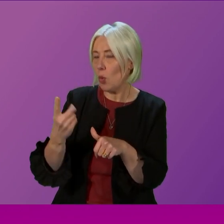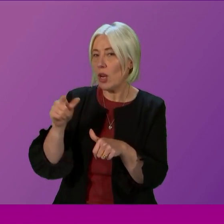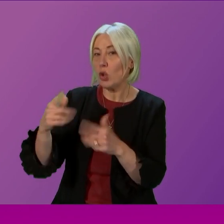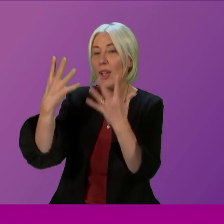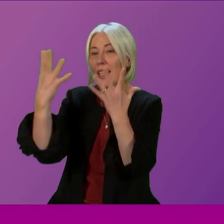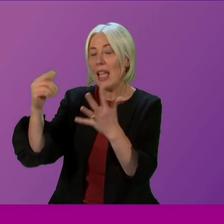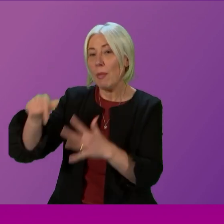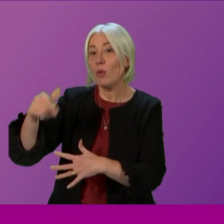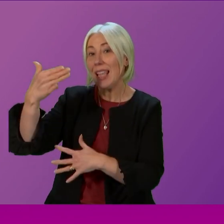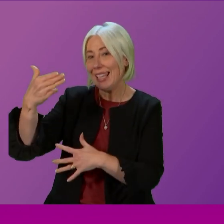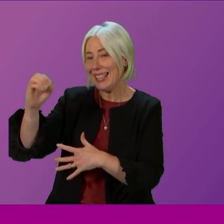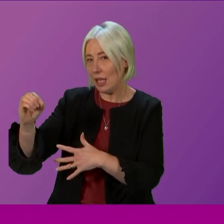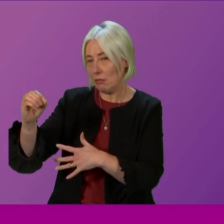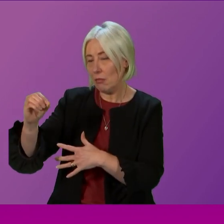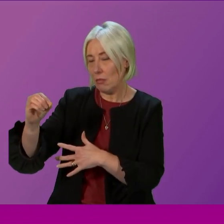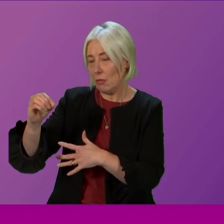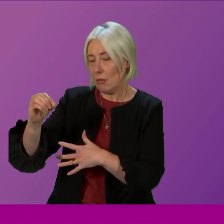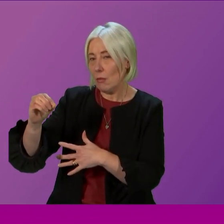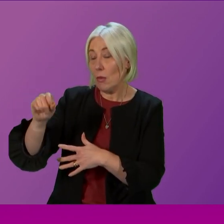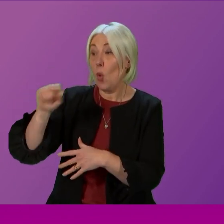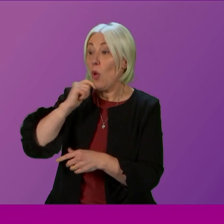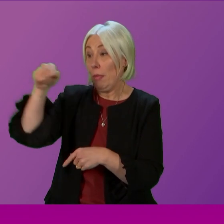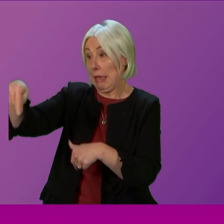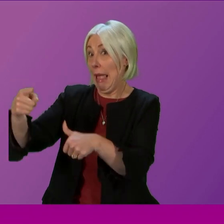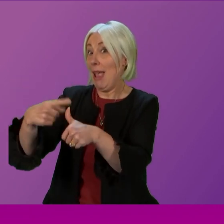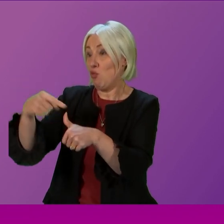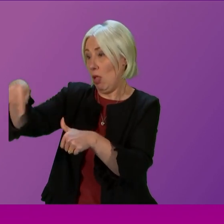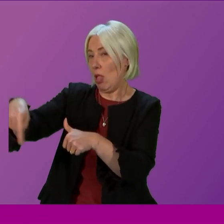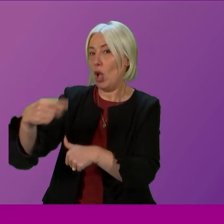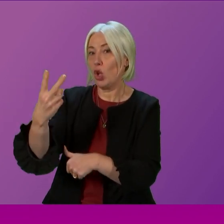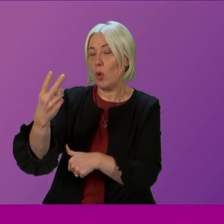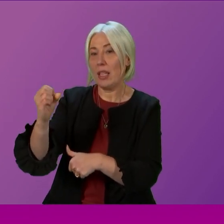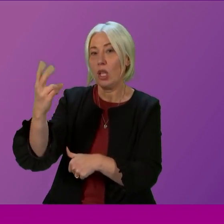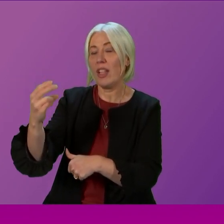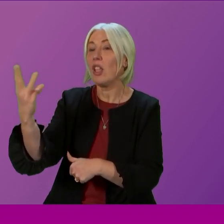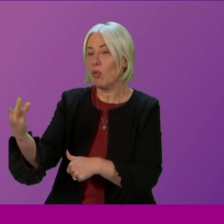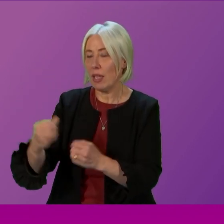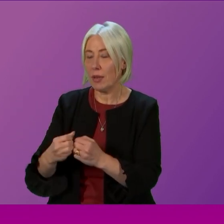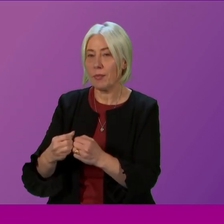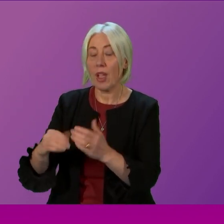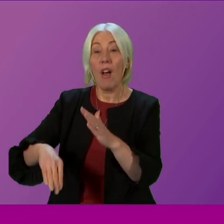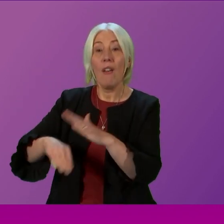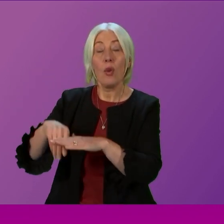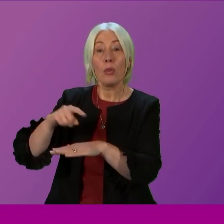an hour from April this year. For a full-time adult social care worker,